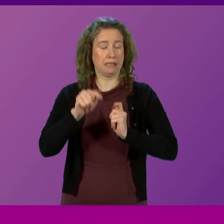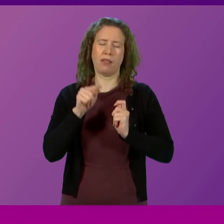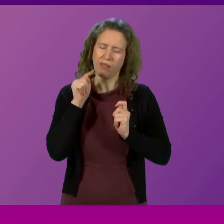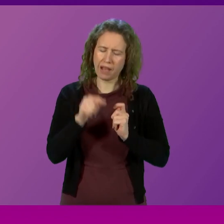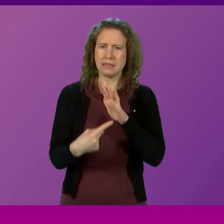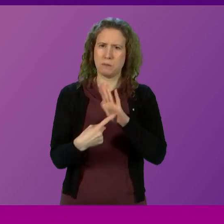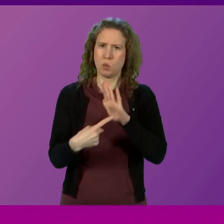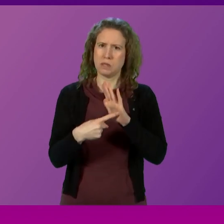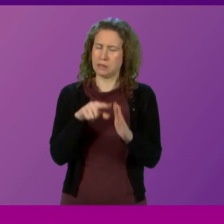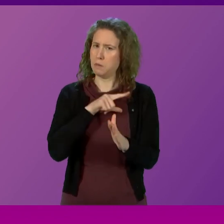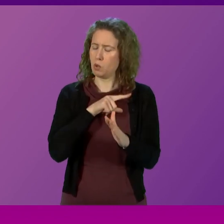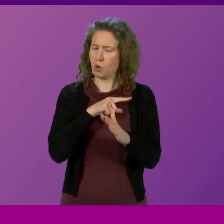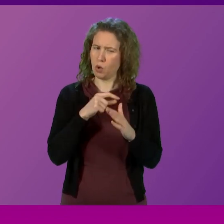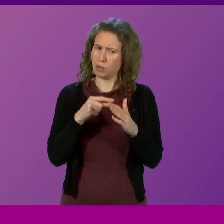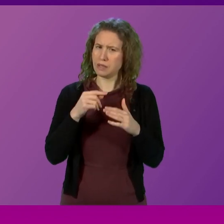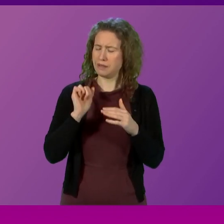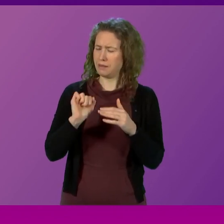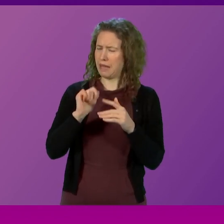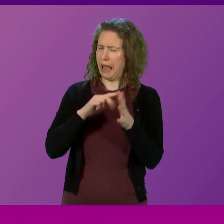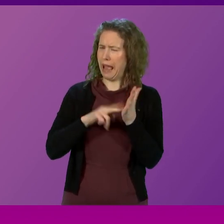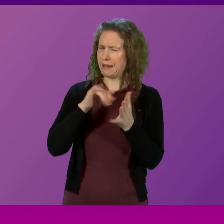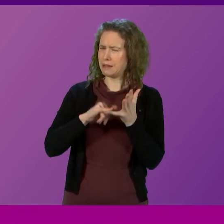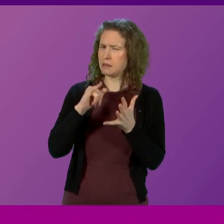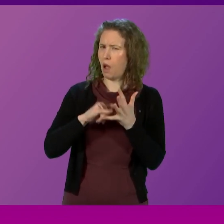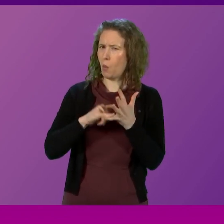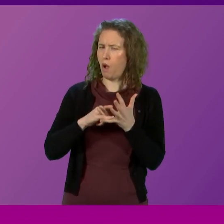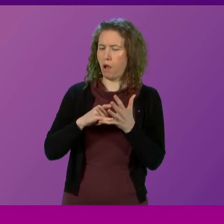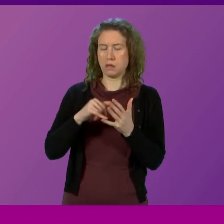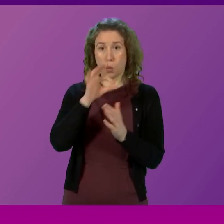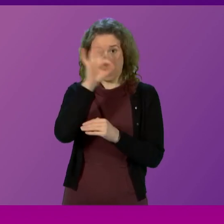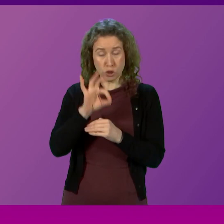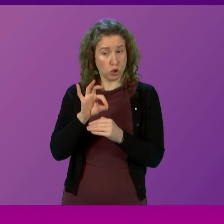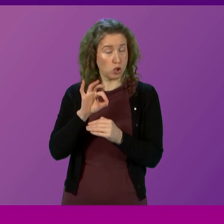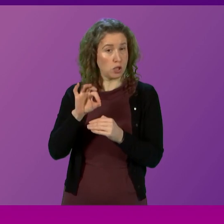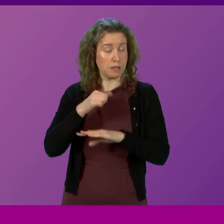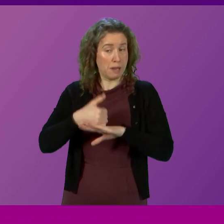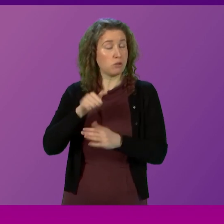because the premise of Anas Sarwar’s question is absolutely correct: people need to receive